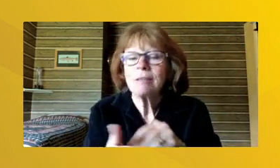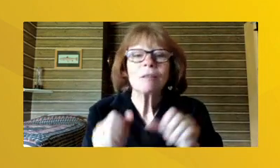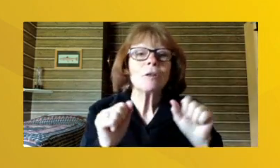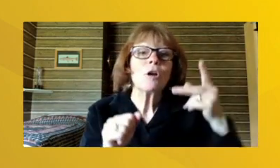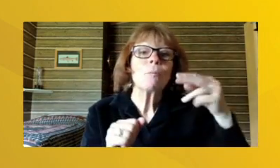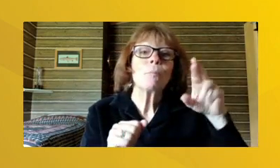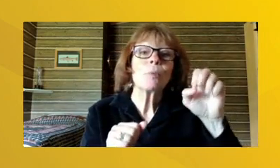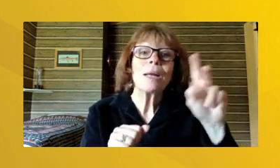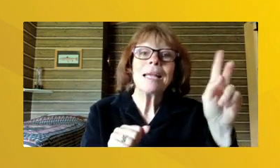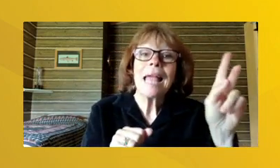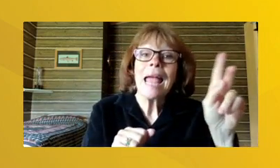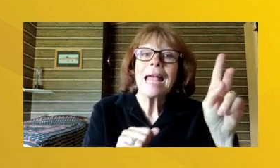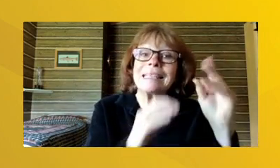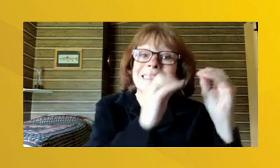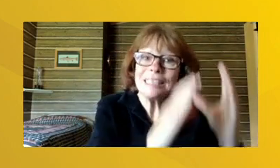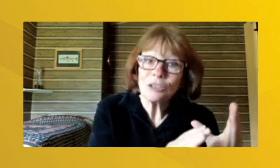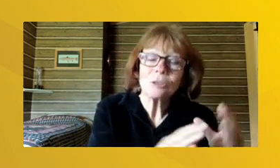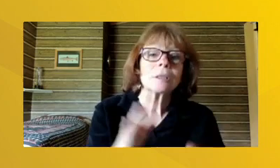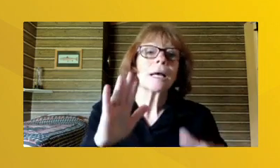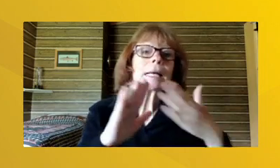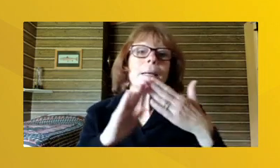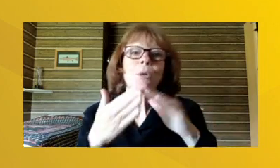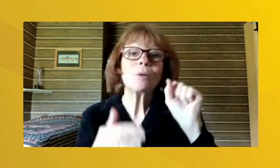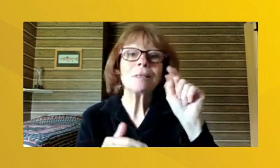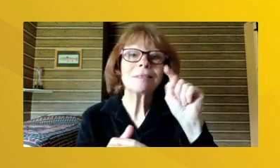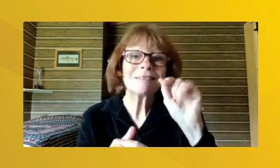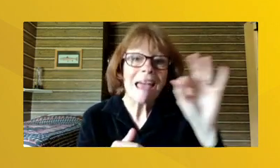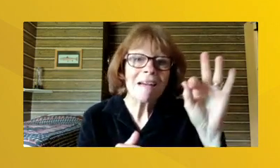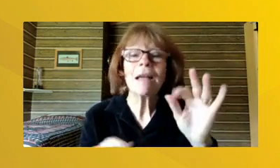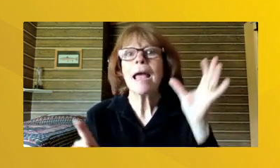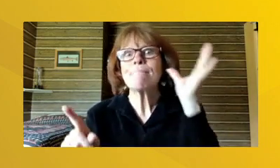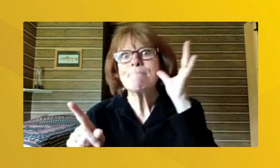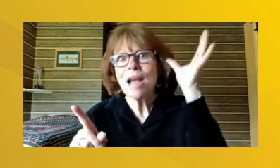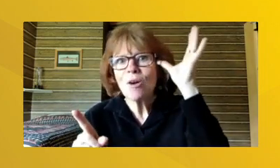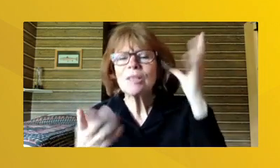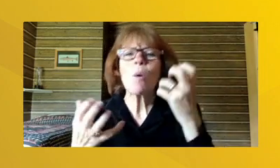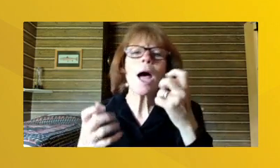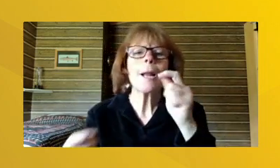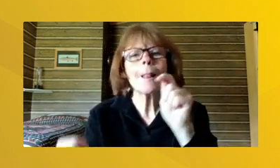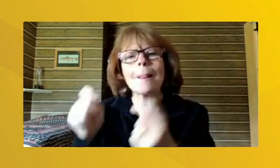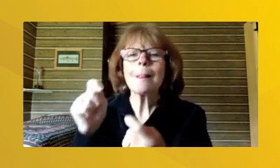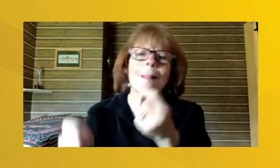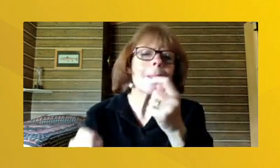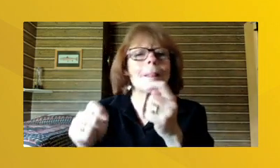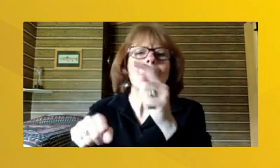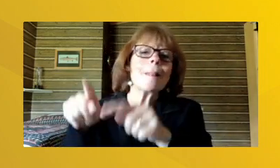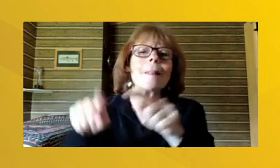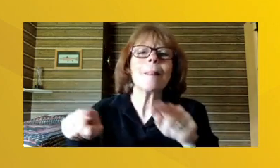staff, but also by parents looking to diversify or expand their learning or skill set.